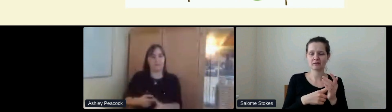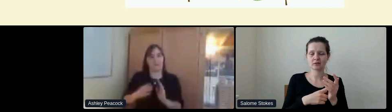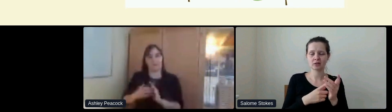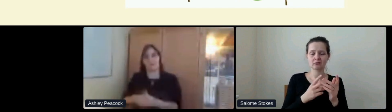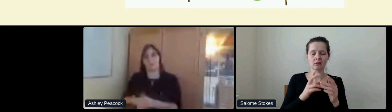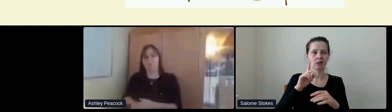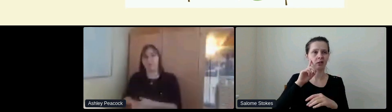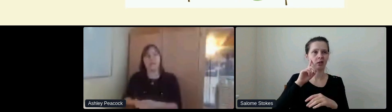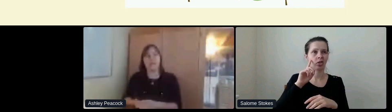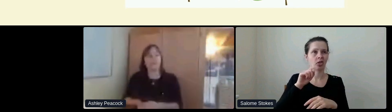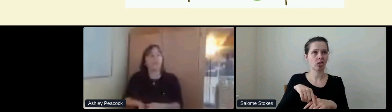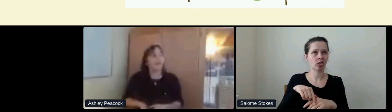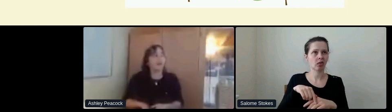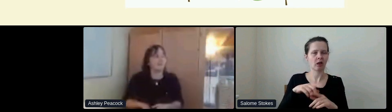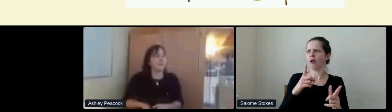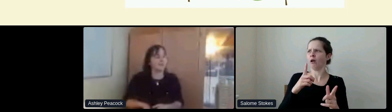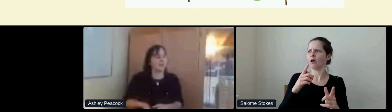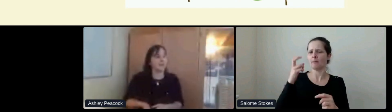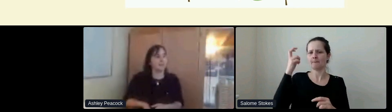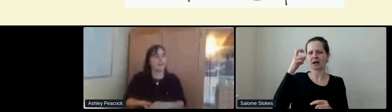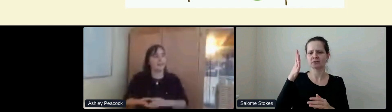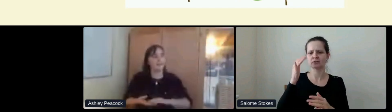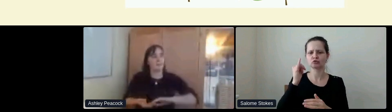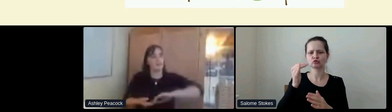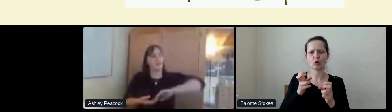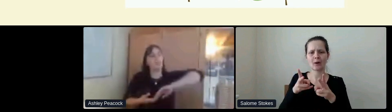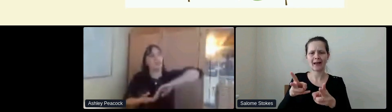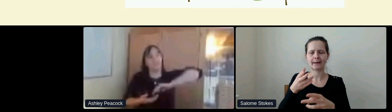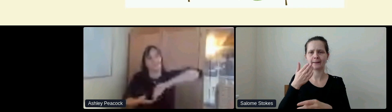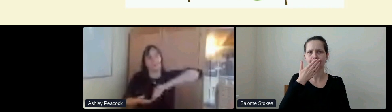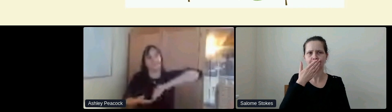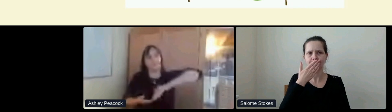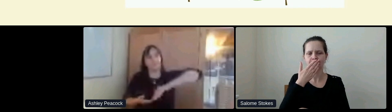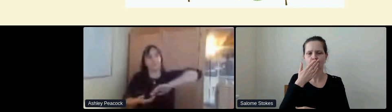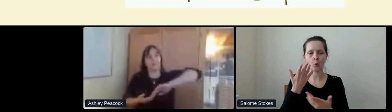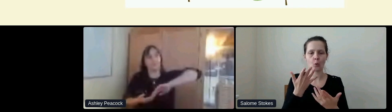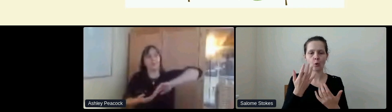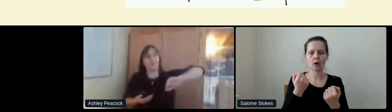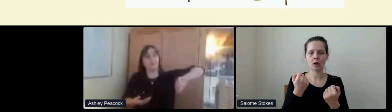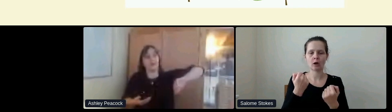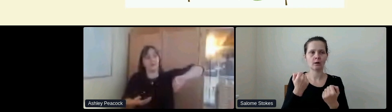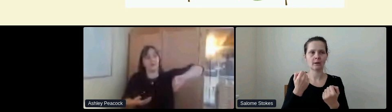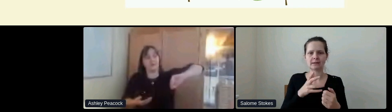place. I've been on trains and ended up on the wrong train, going the wrong direction and then